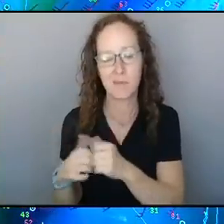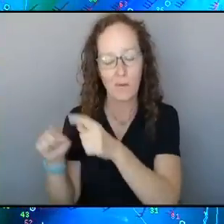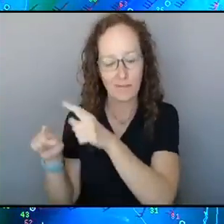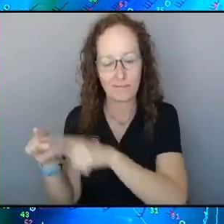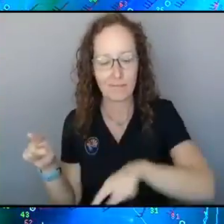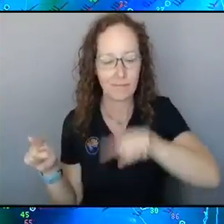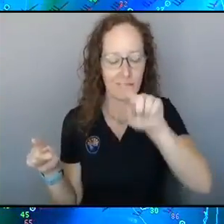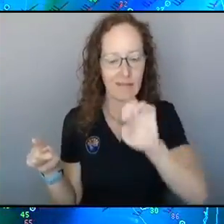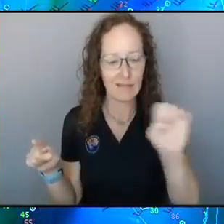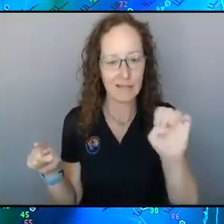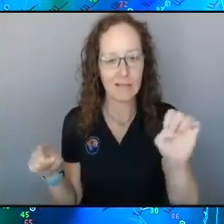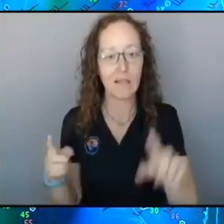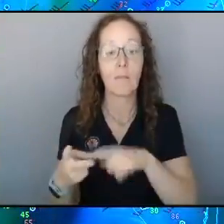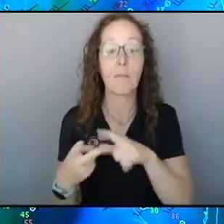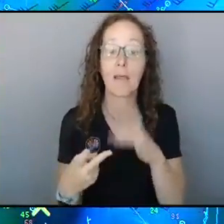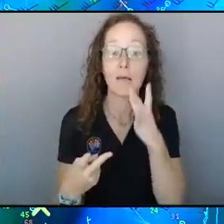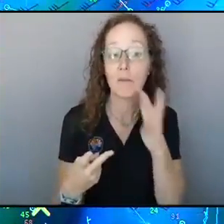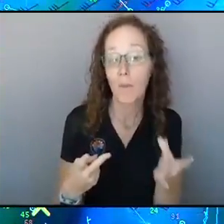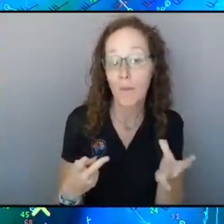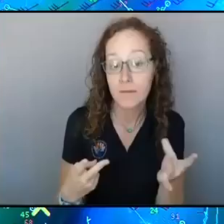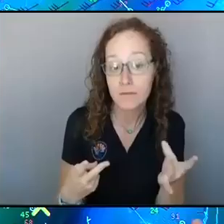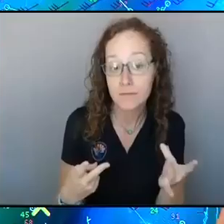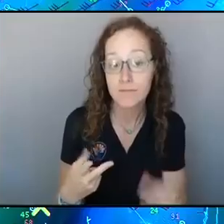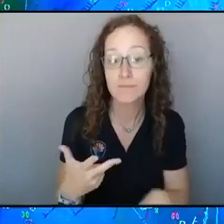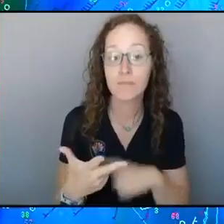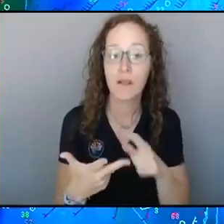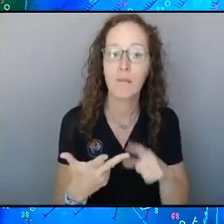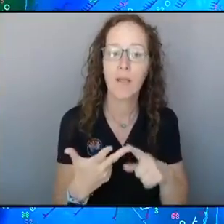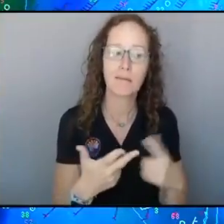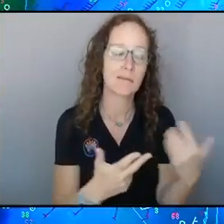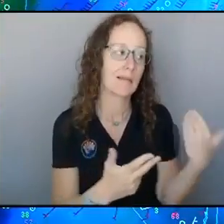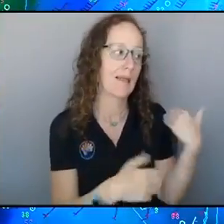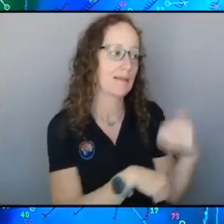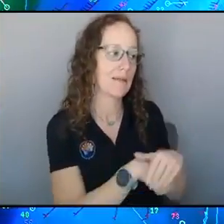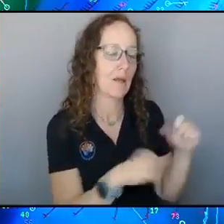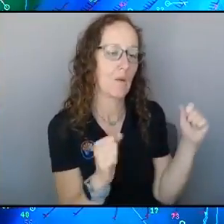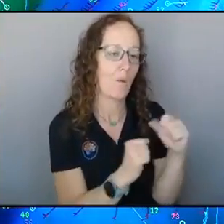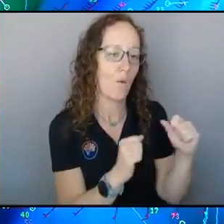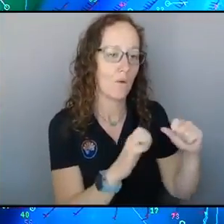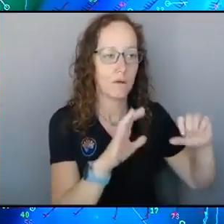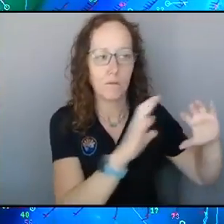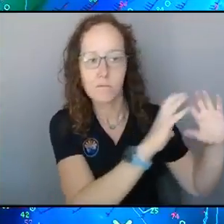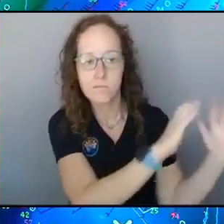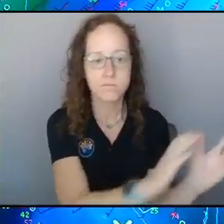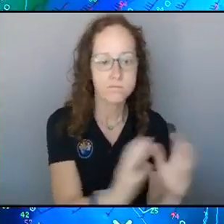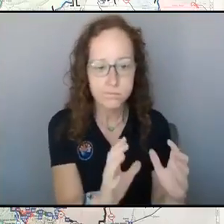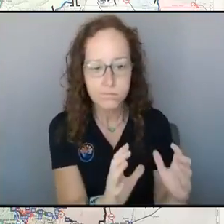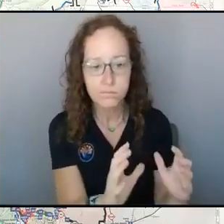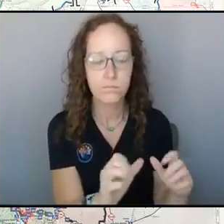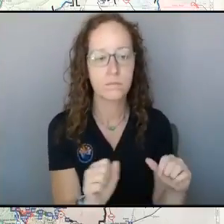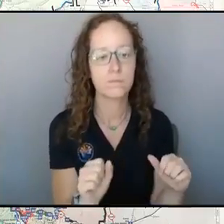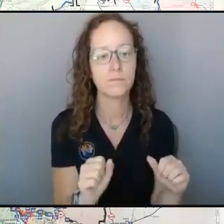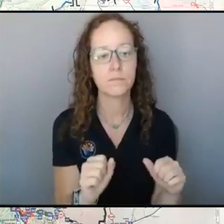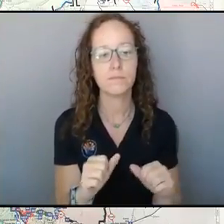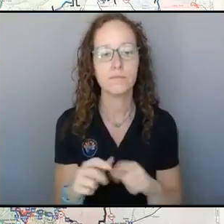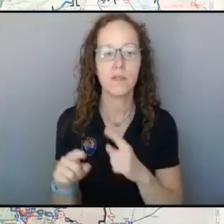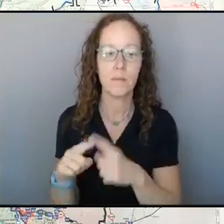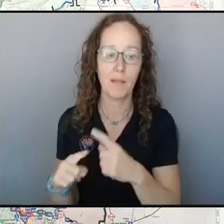then in addition to that we had the back door front and troughs and invariably provide their own lift. So, moisture,